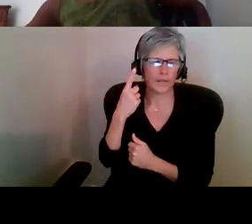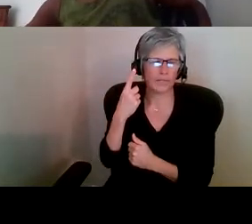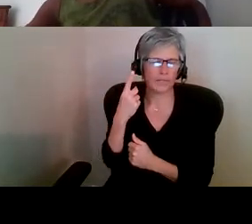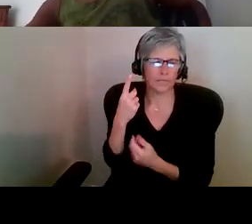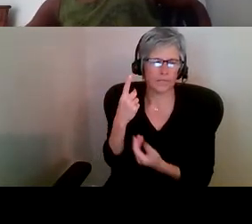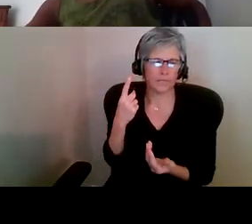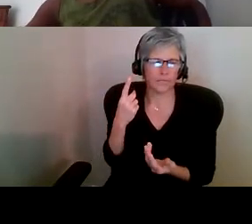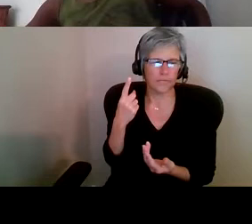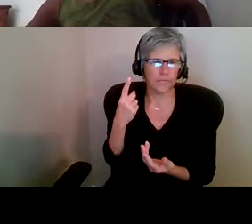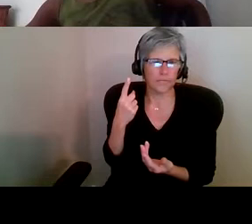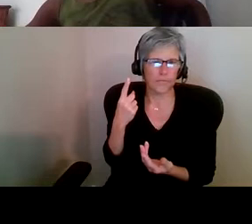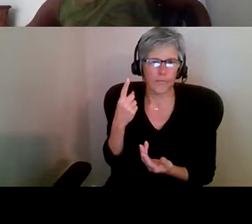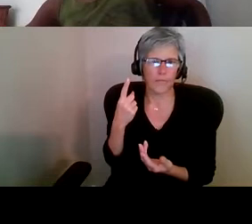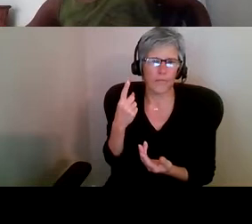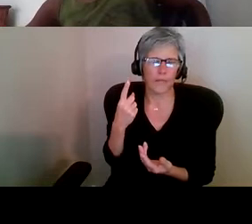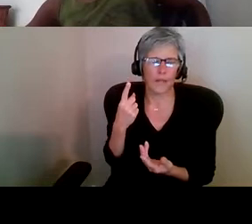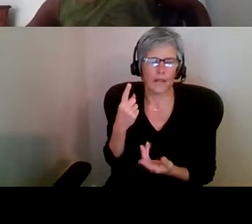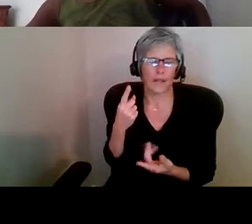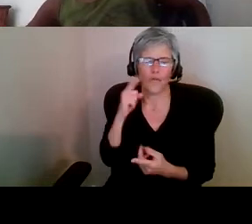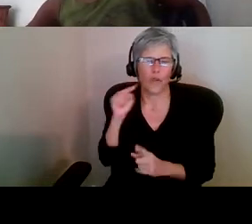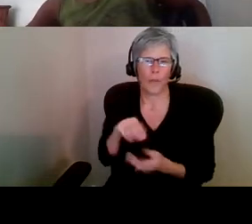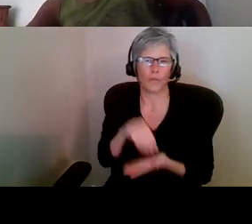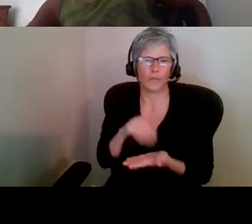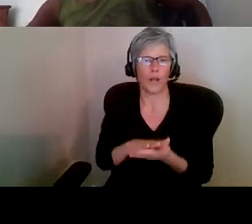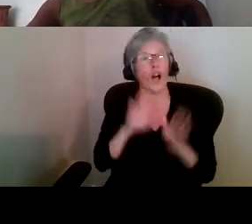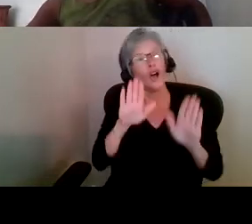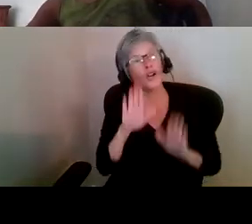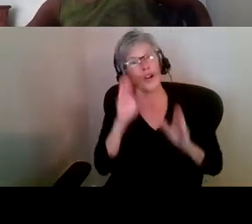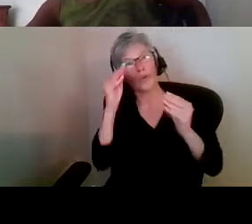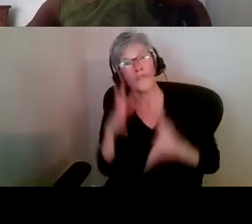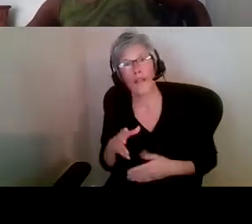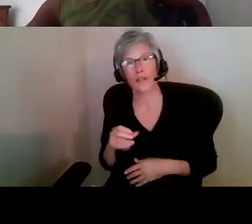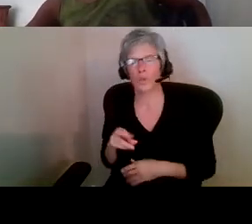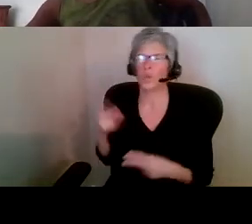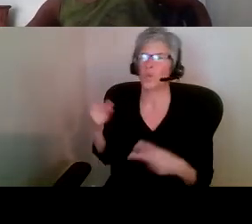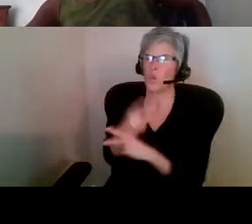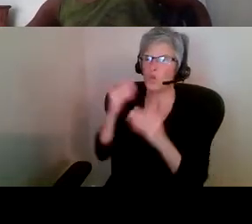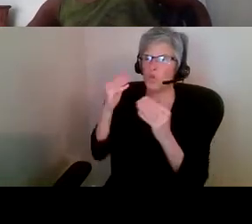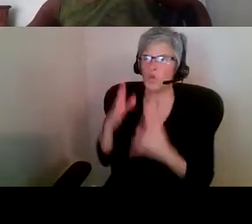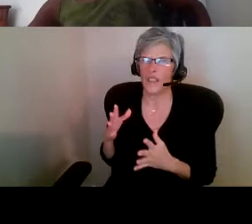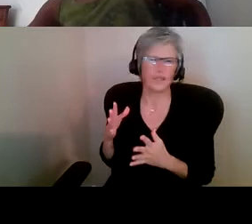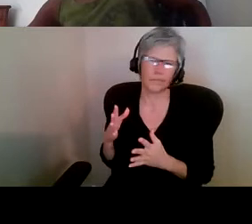great professor or worst professor ever but you know, they need to give some descriptions